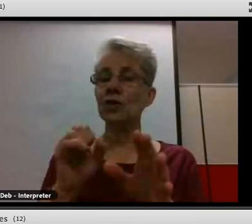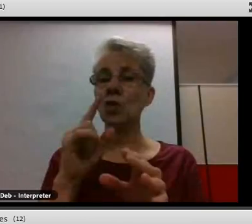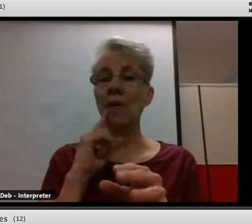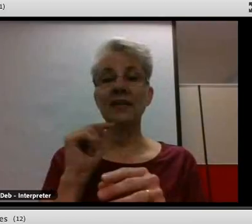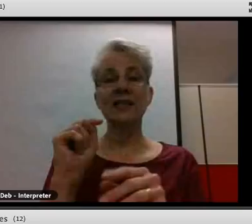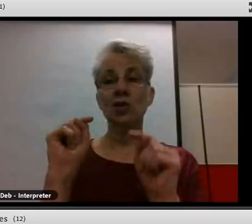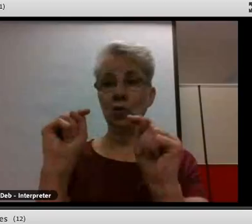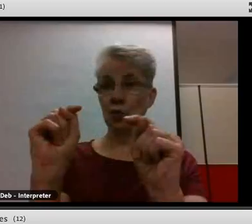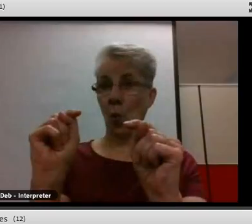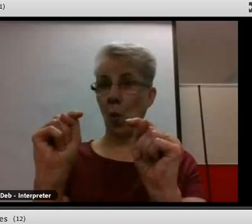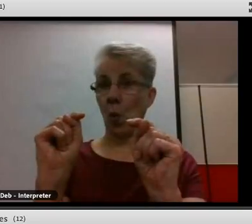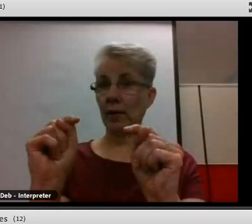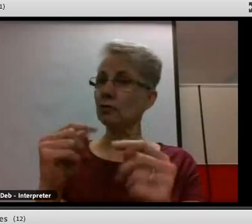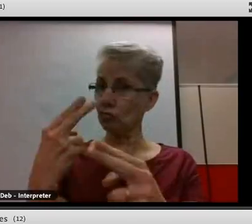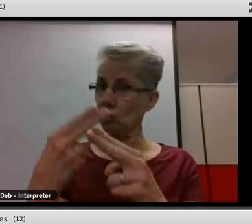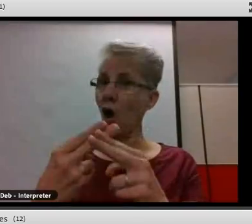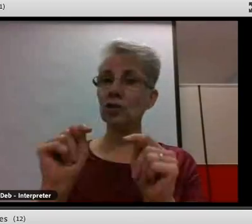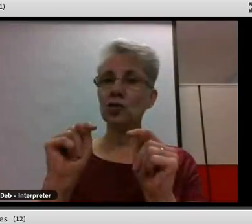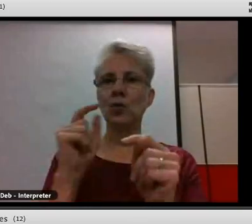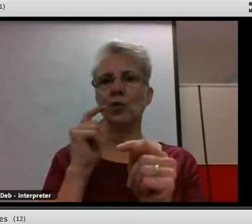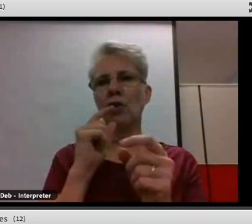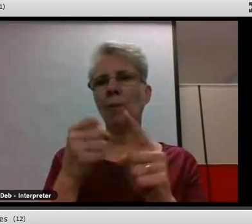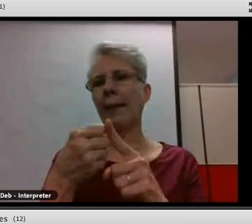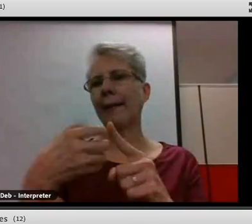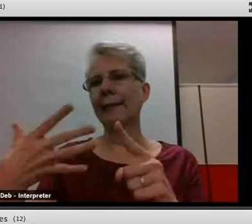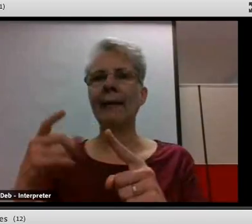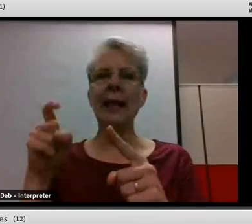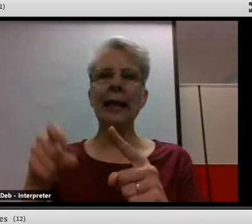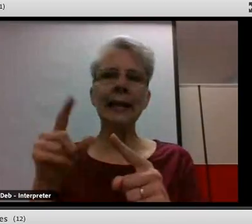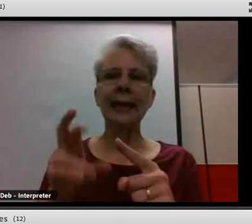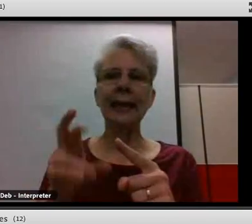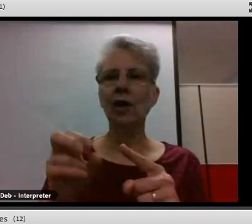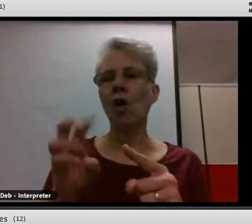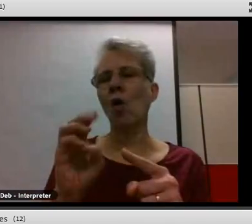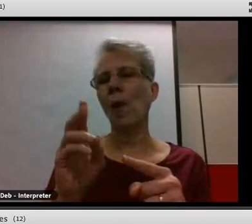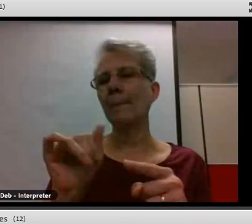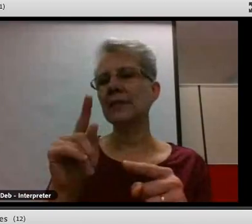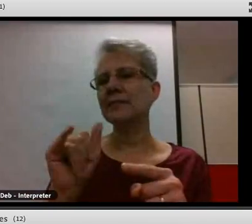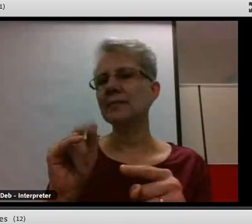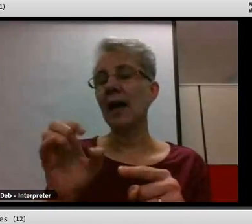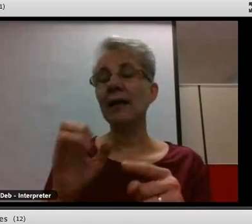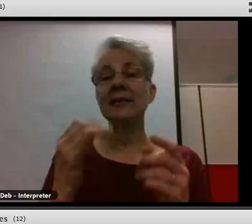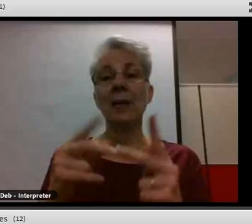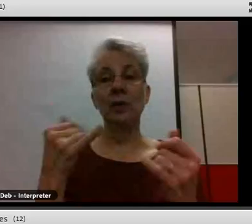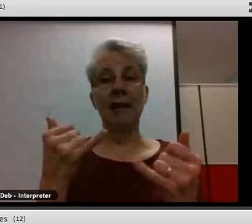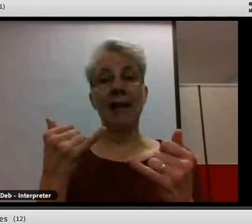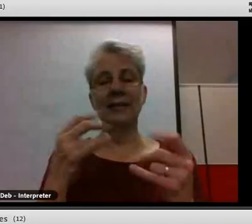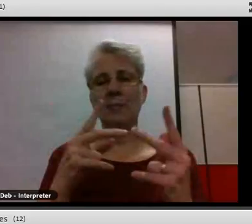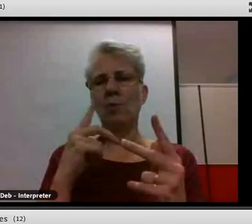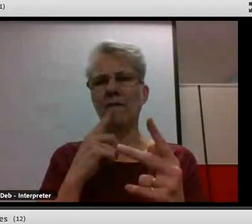Section 508 of the Rehabilitation Act requires Federal electronic information technology --